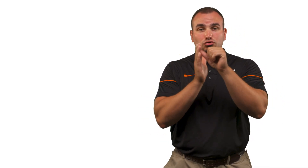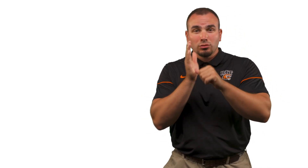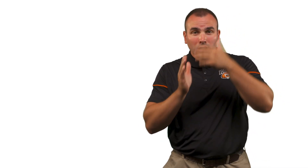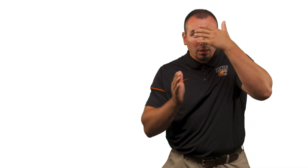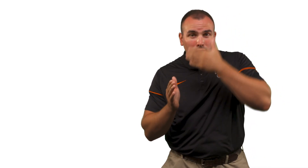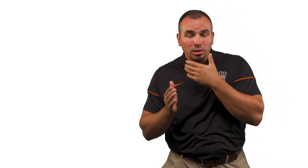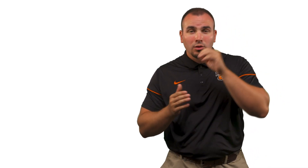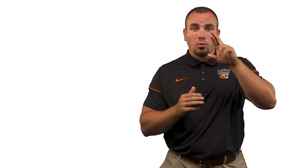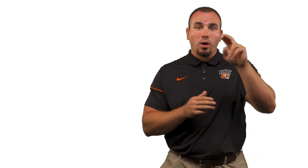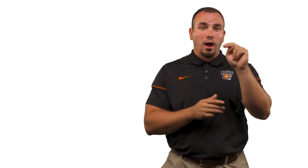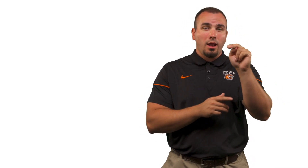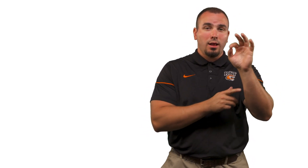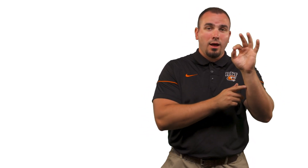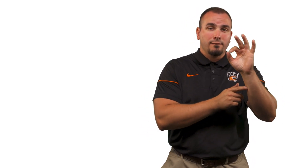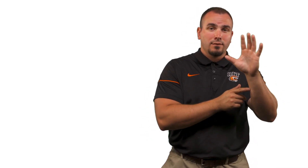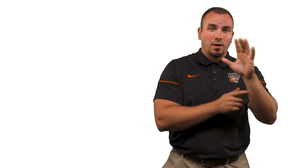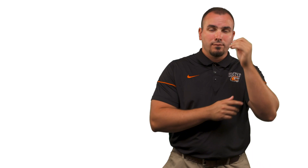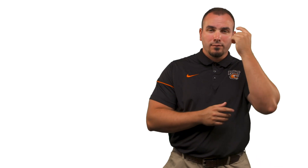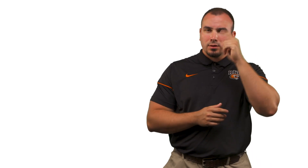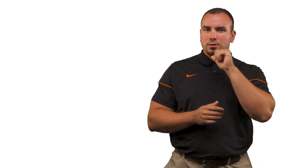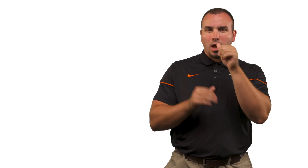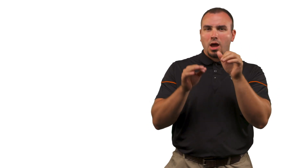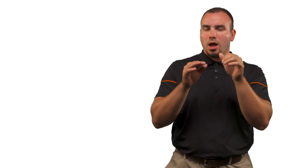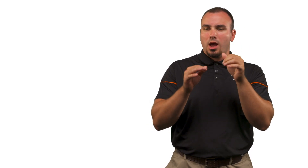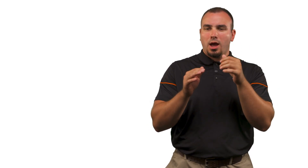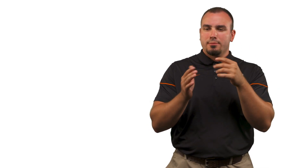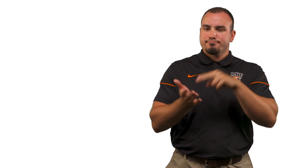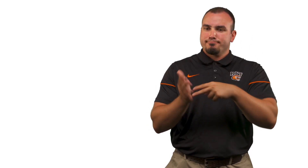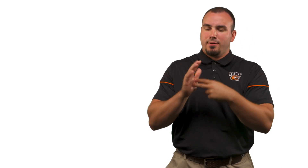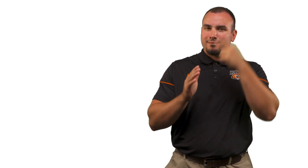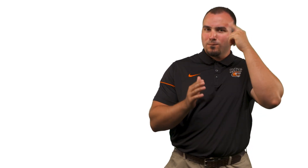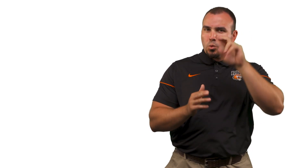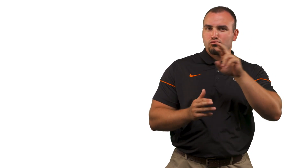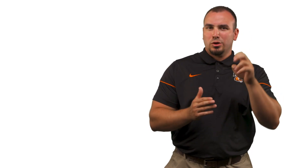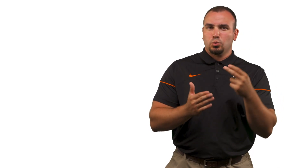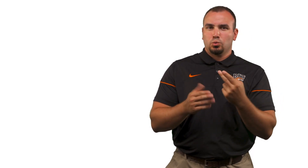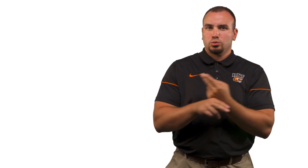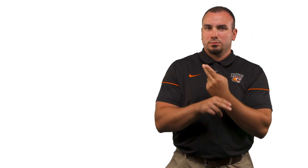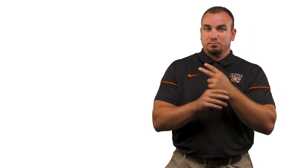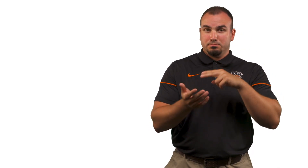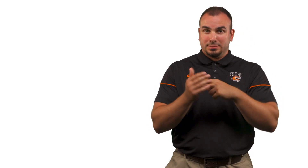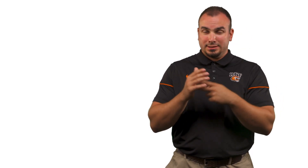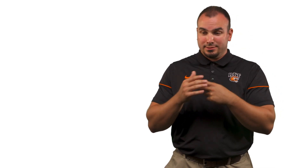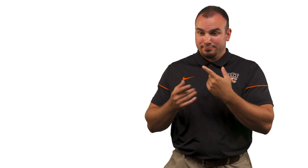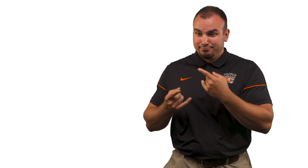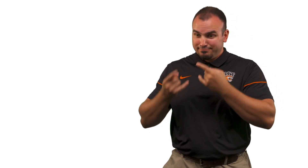Disposable masks, surgical masks, and N95s: